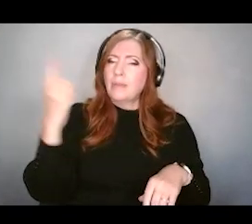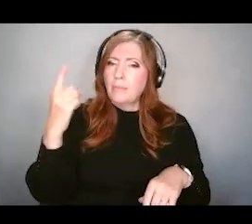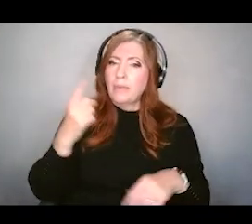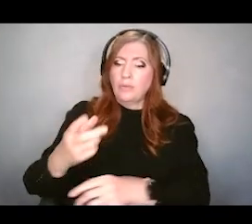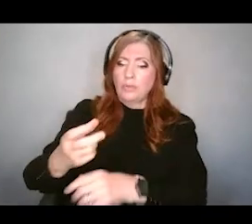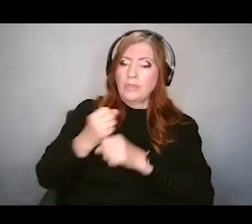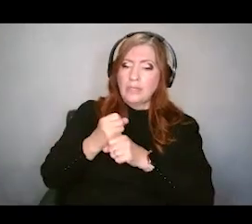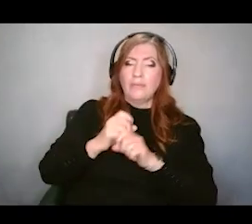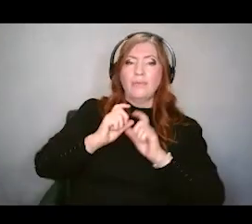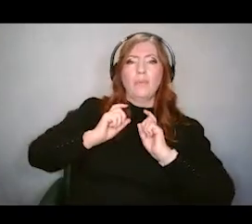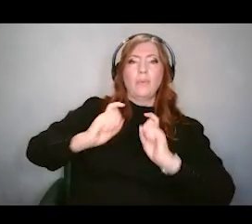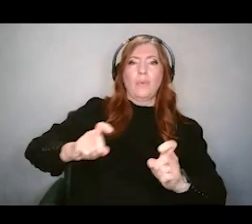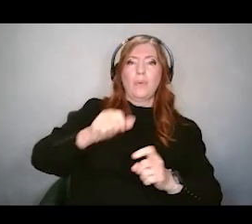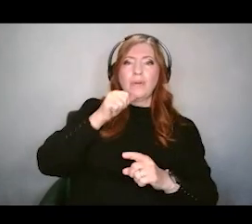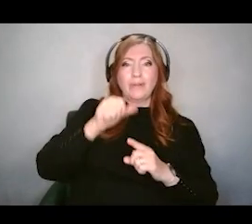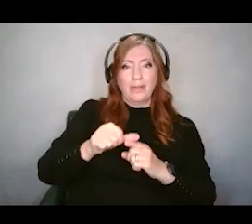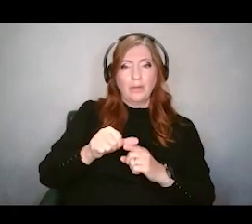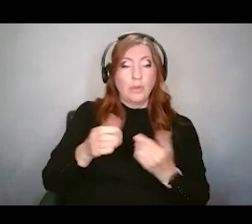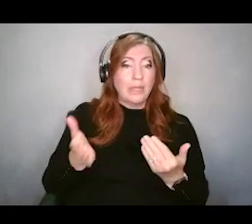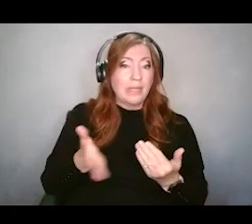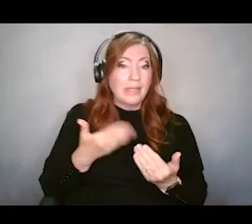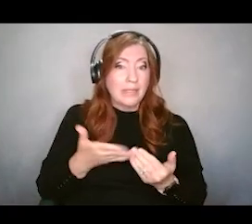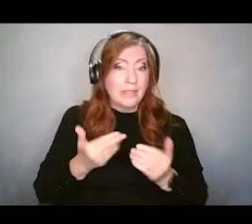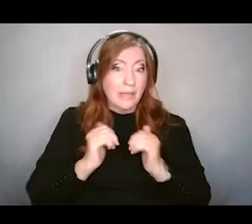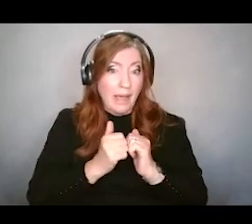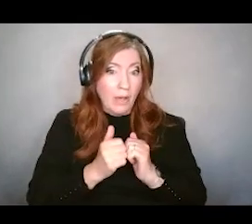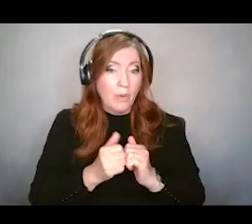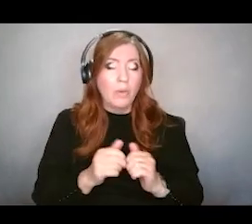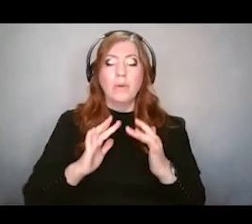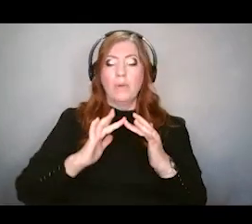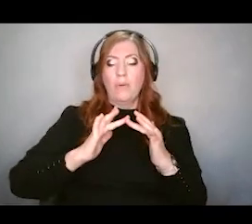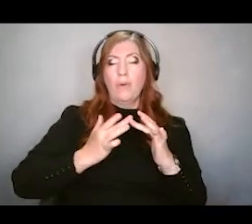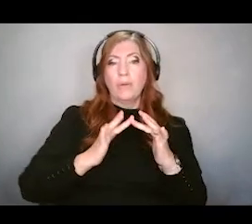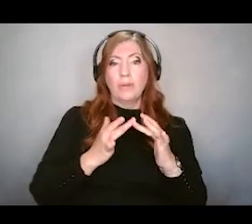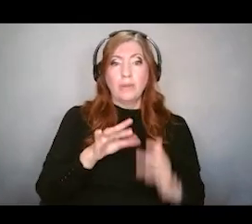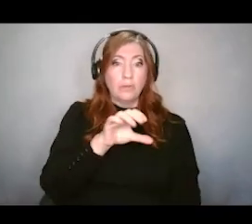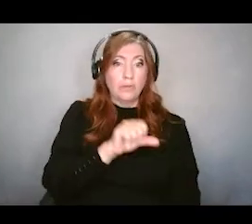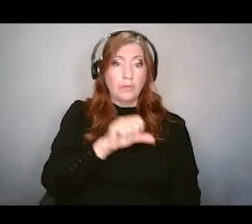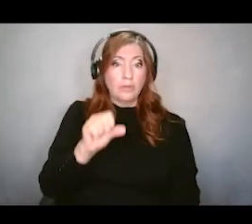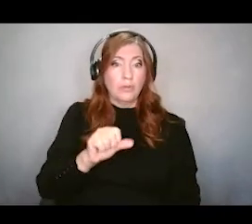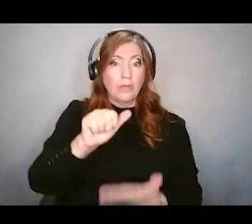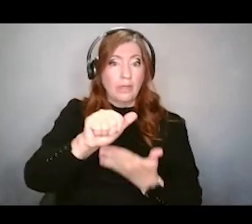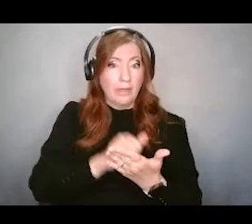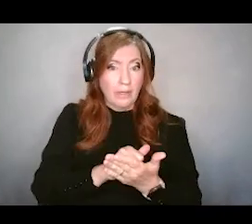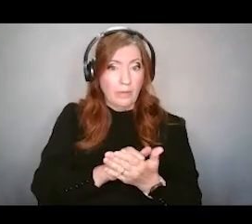The easiest way is often through their online Social Security account, or by calling their